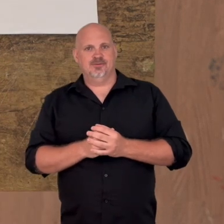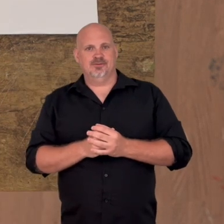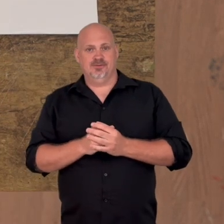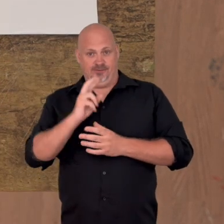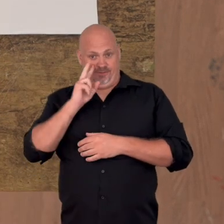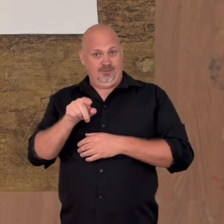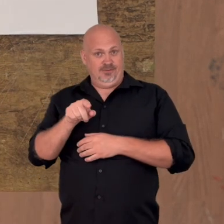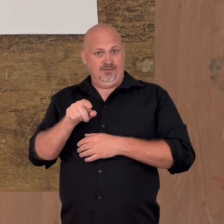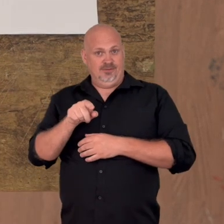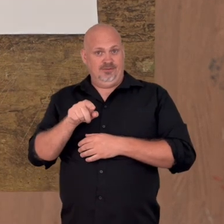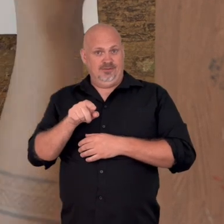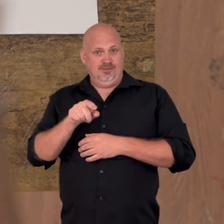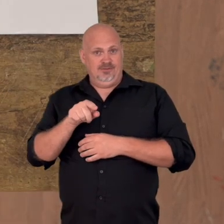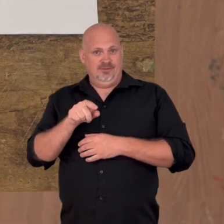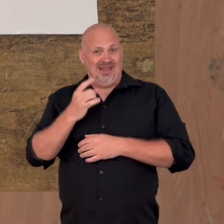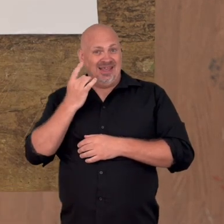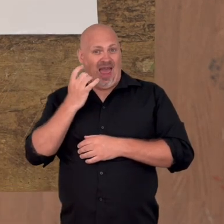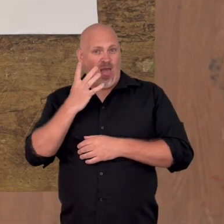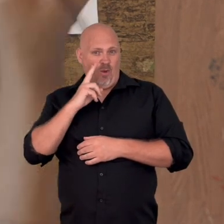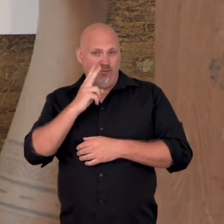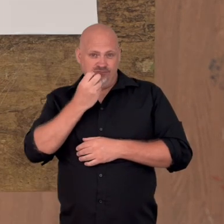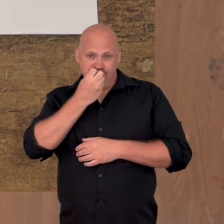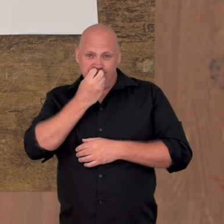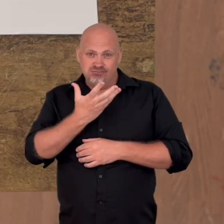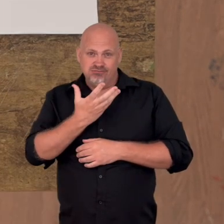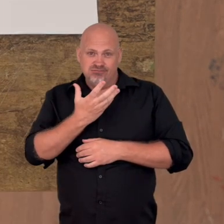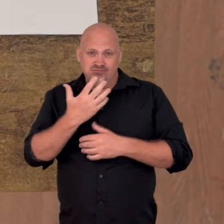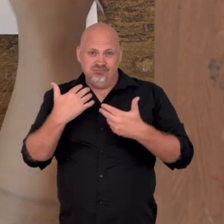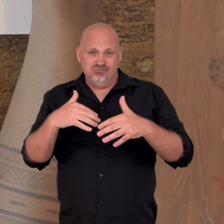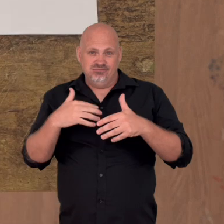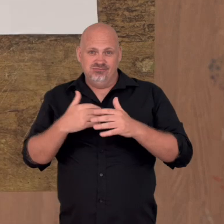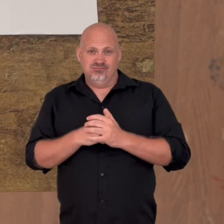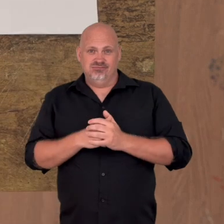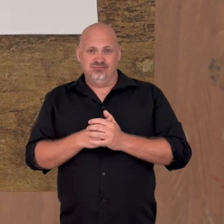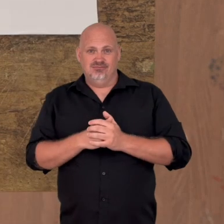the orange because an acrylic as well is transparent it kind of blends with the